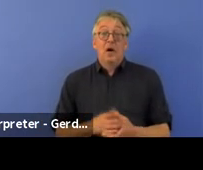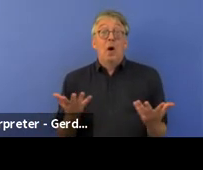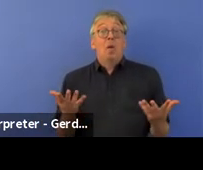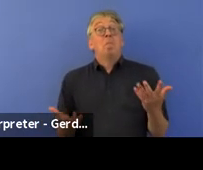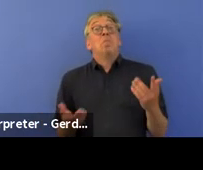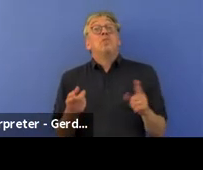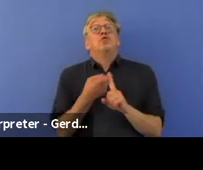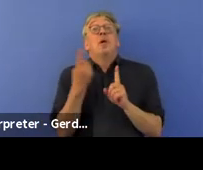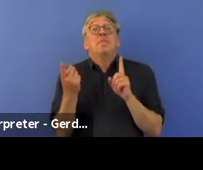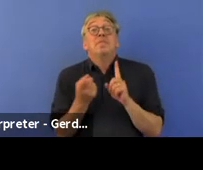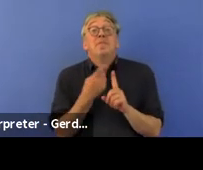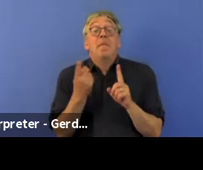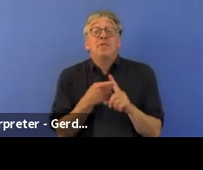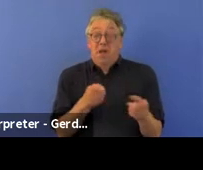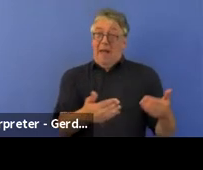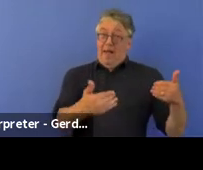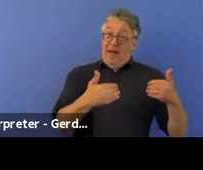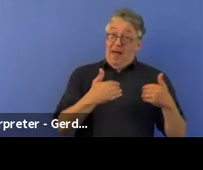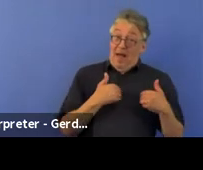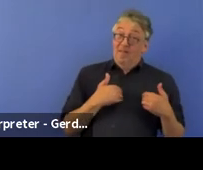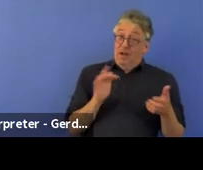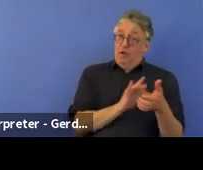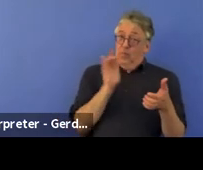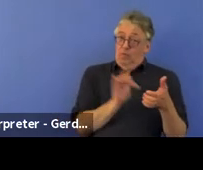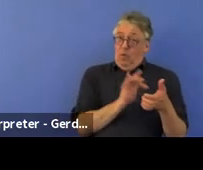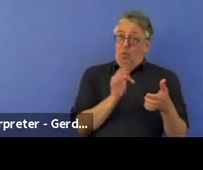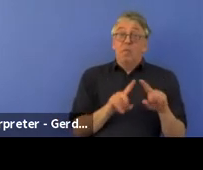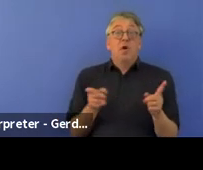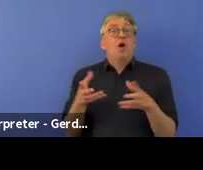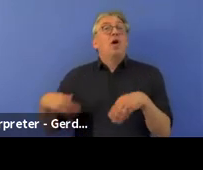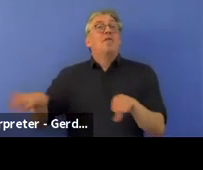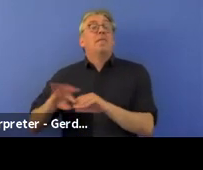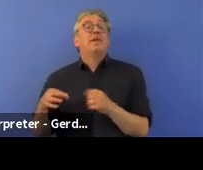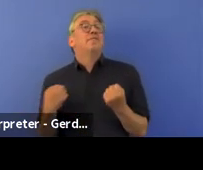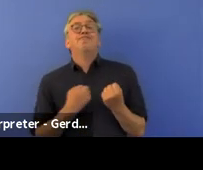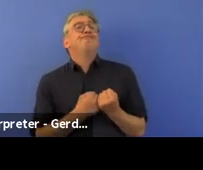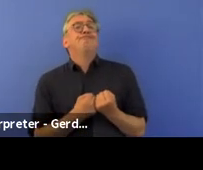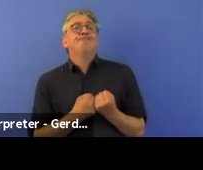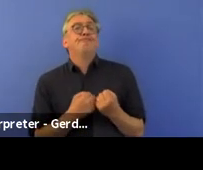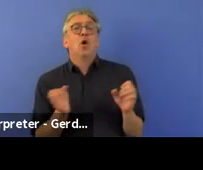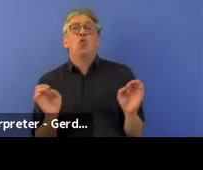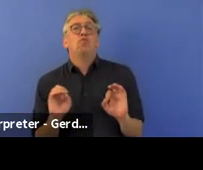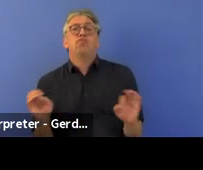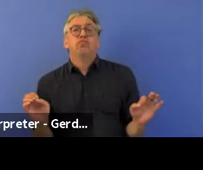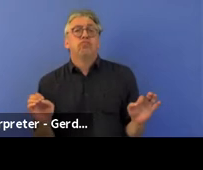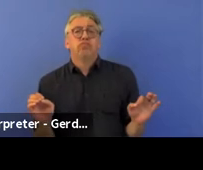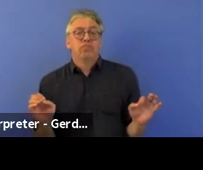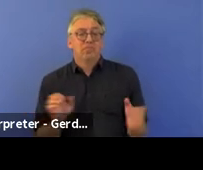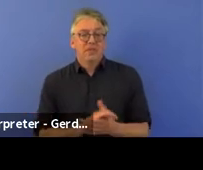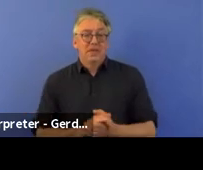a smartphone. In addition to this, their families are not able to support them even if they do have a smartphone